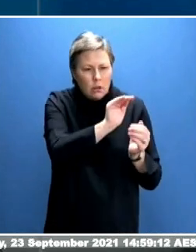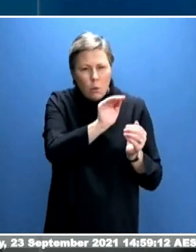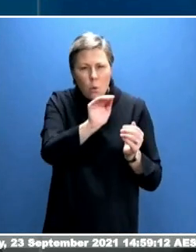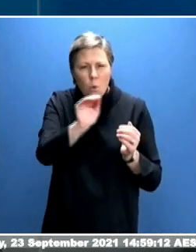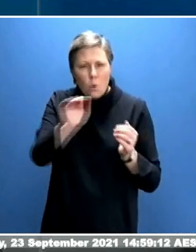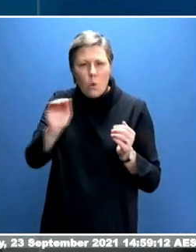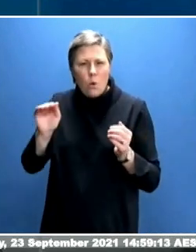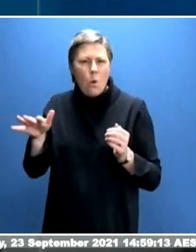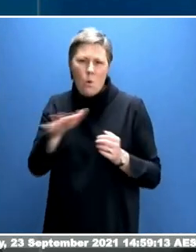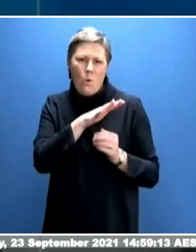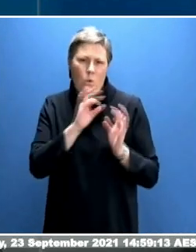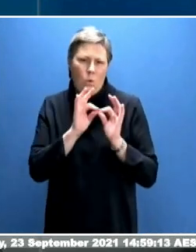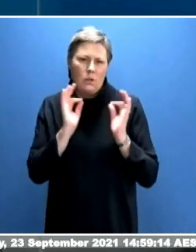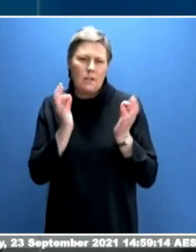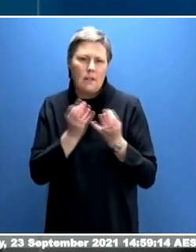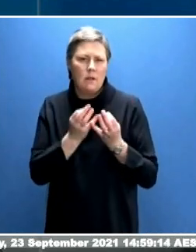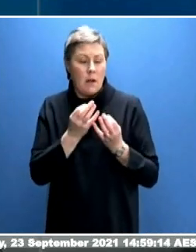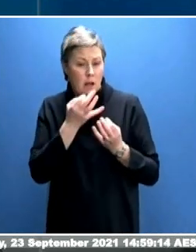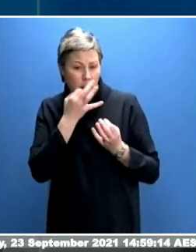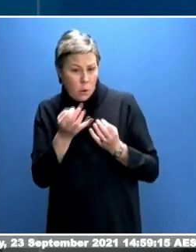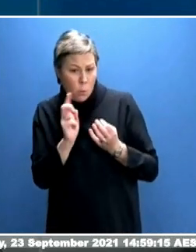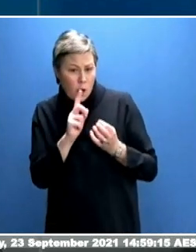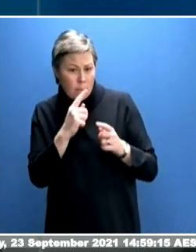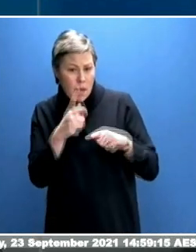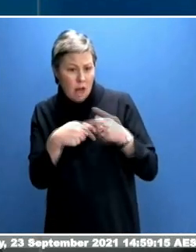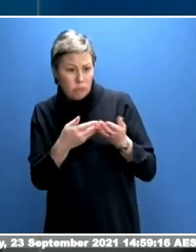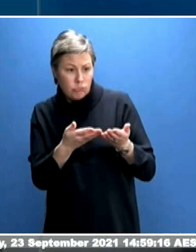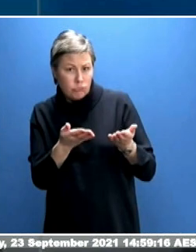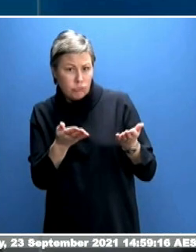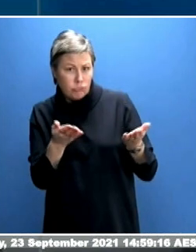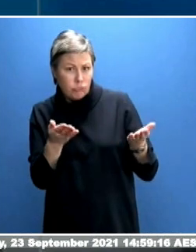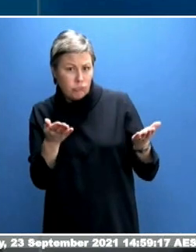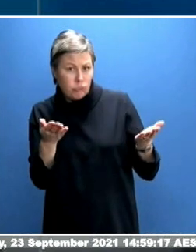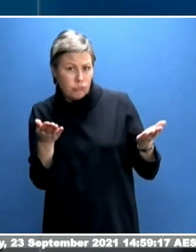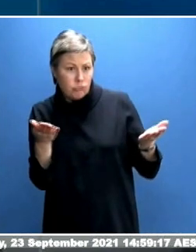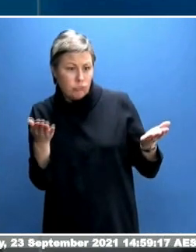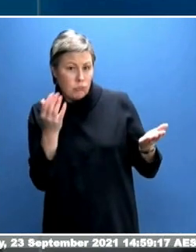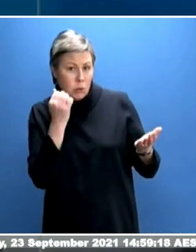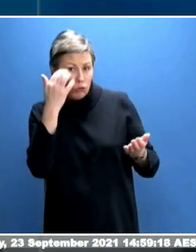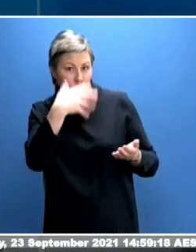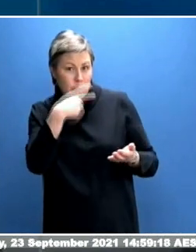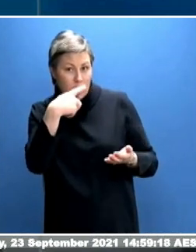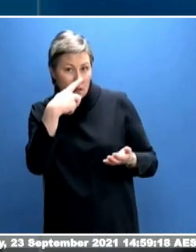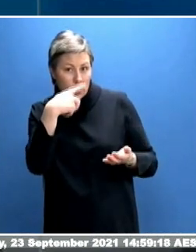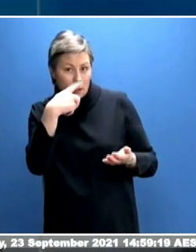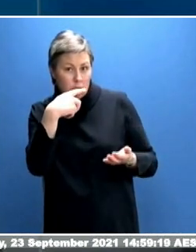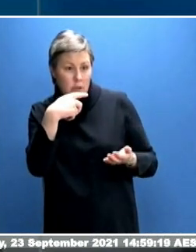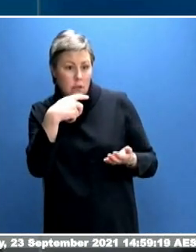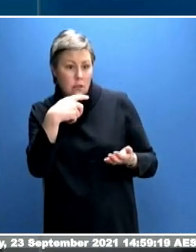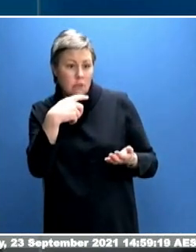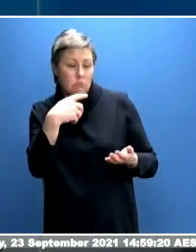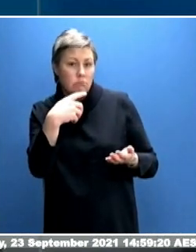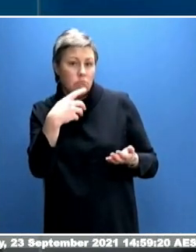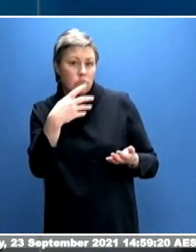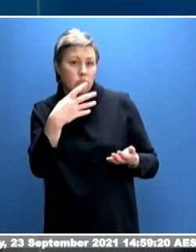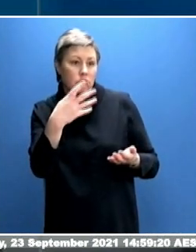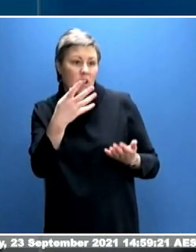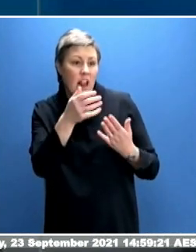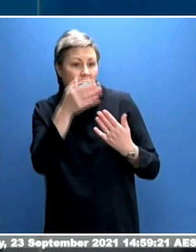Yes, and what about to Aboriginal community leaders and